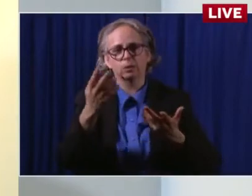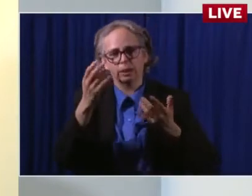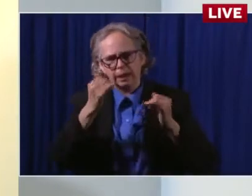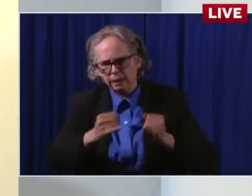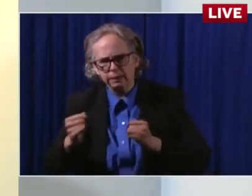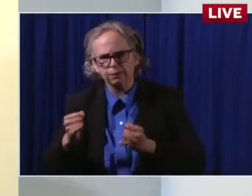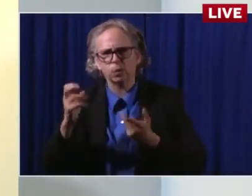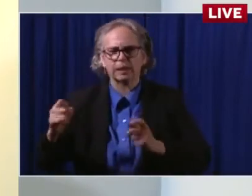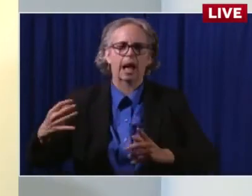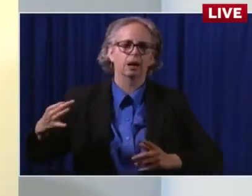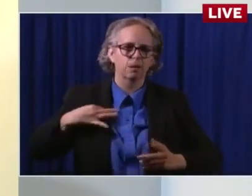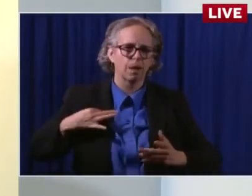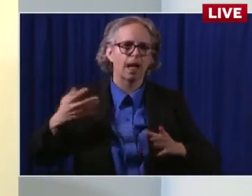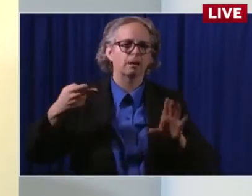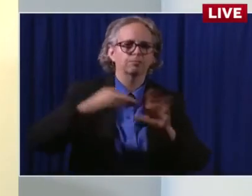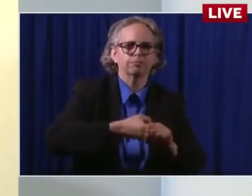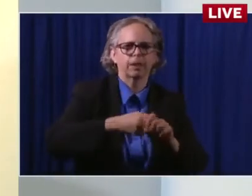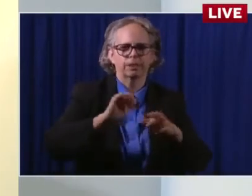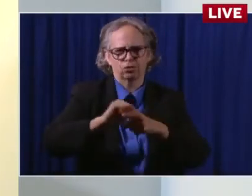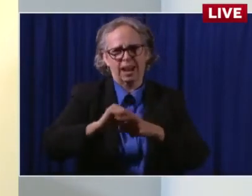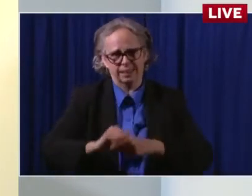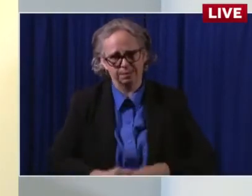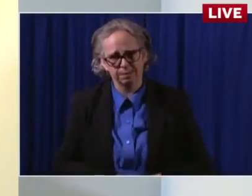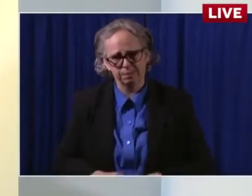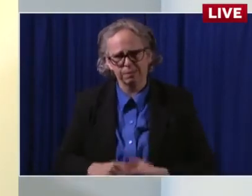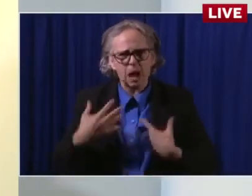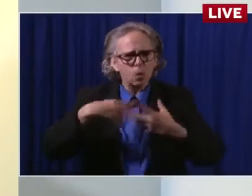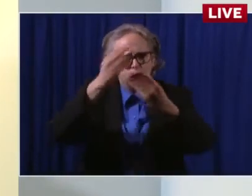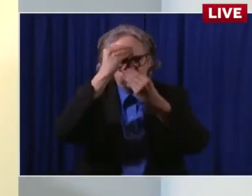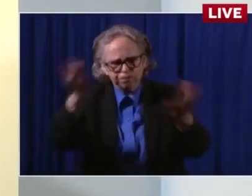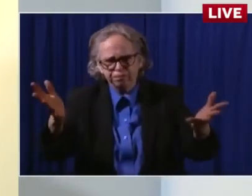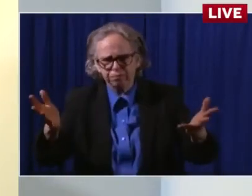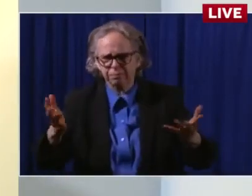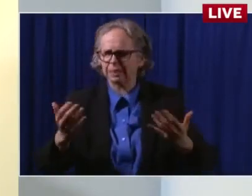THEN WE WILL HAVE AN ANNOUNCEMENT ON HOW INDIVIDUALS CAN GO ABOUT APPLYING FOR THIS.